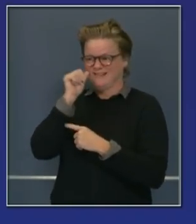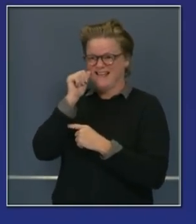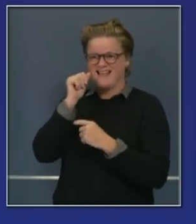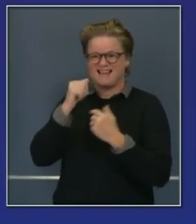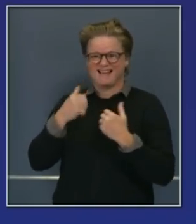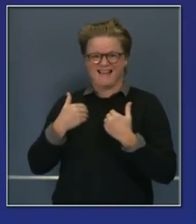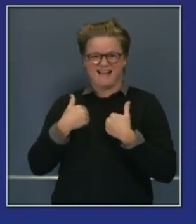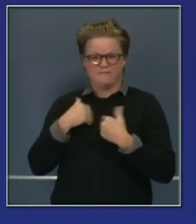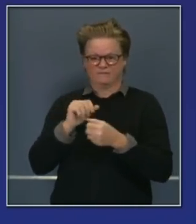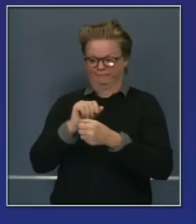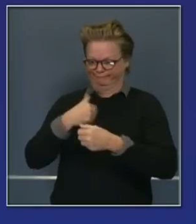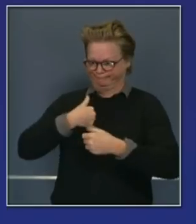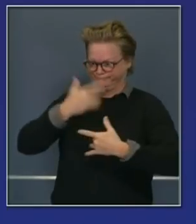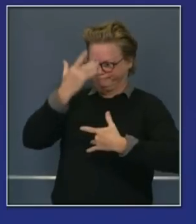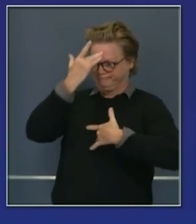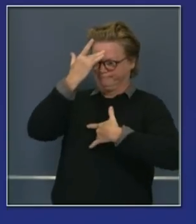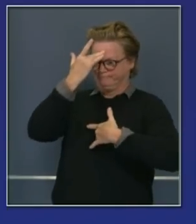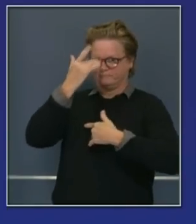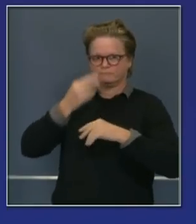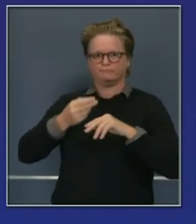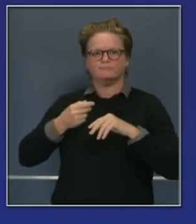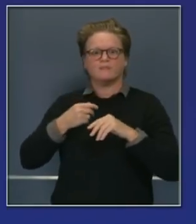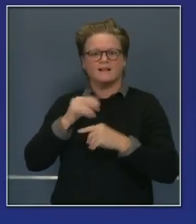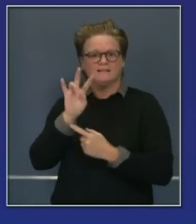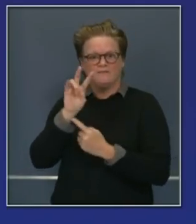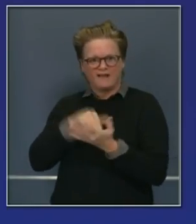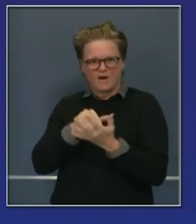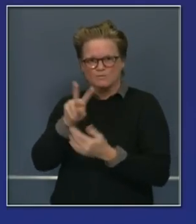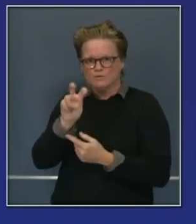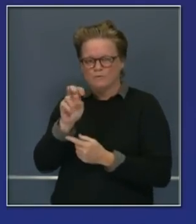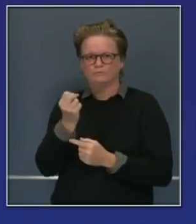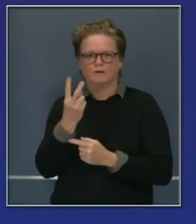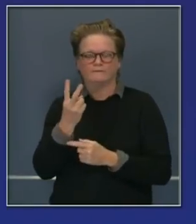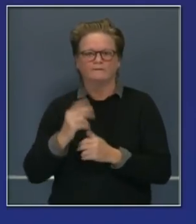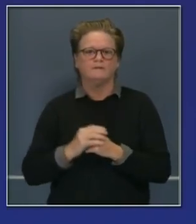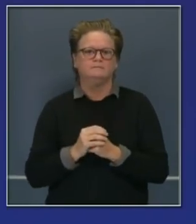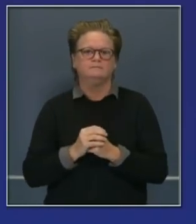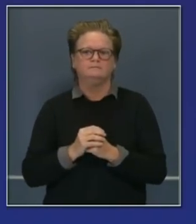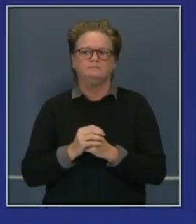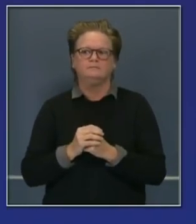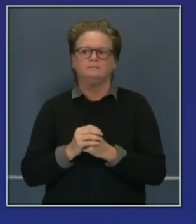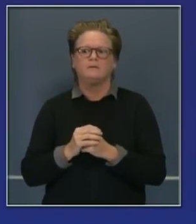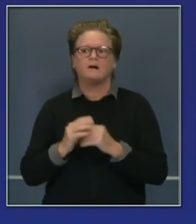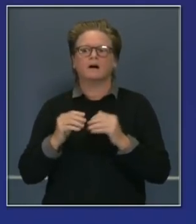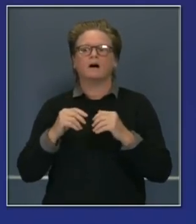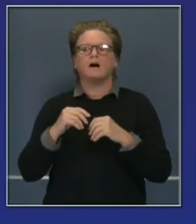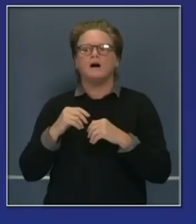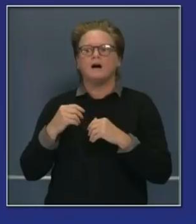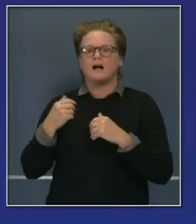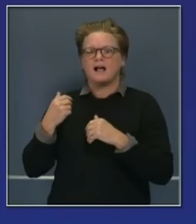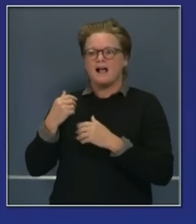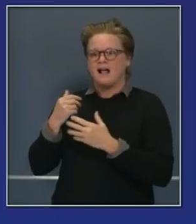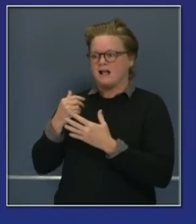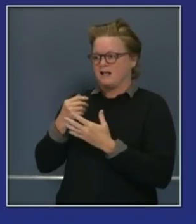FOR COVID-19. YESTERDAY, THE NUMBER CAME IN OVER 7000.